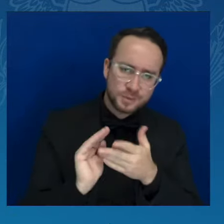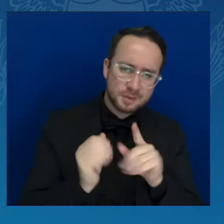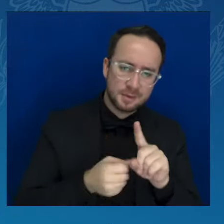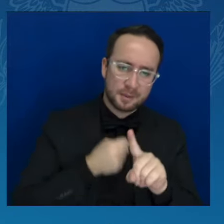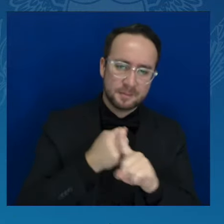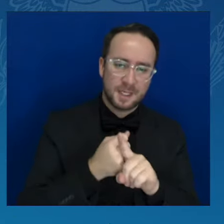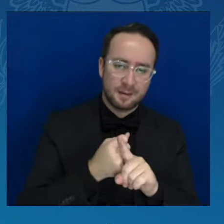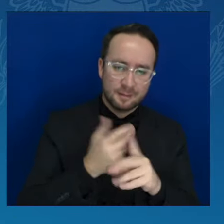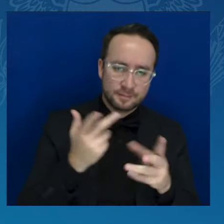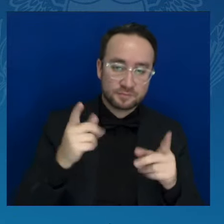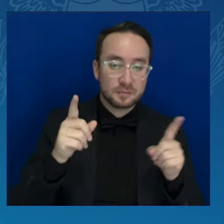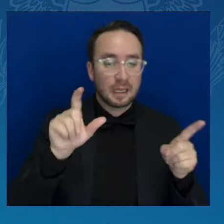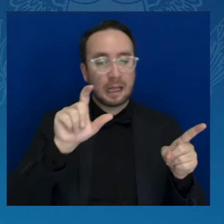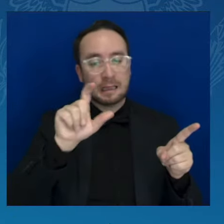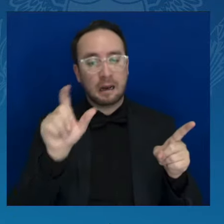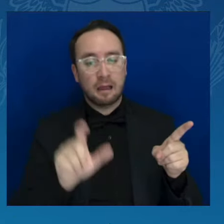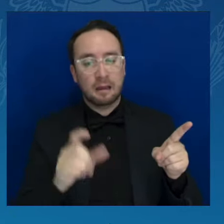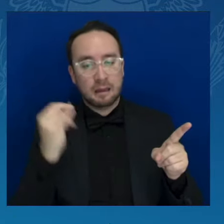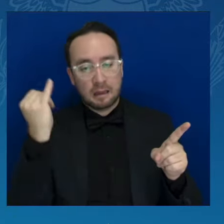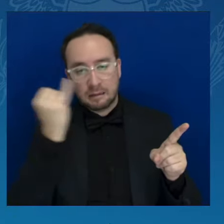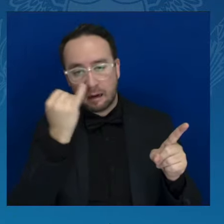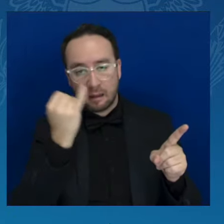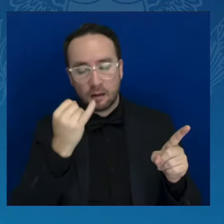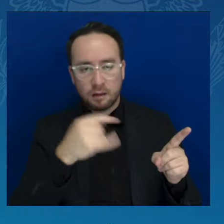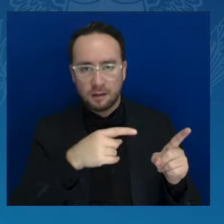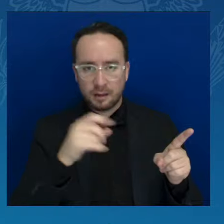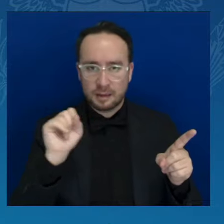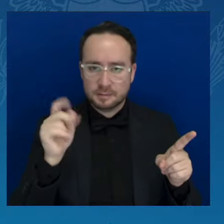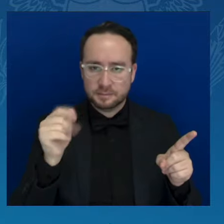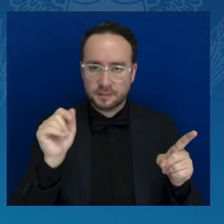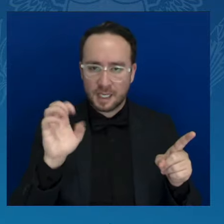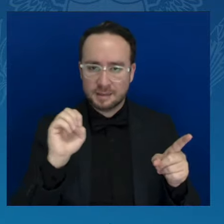and have been linked to respiratory and cardiovascular diseases,